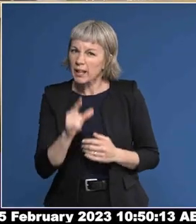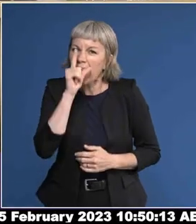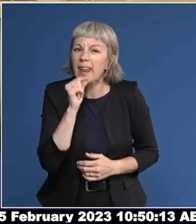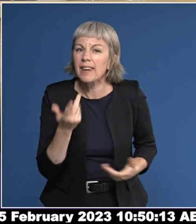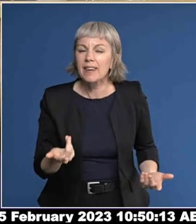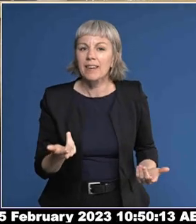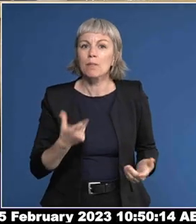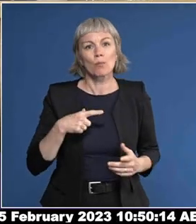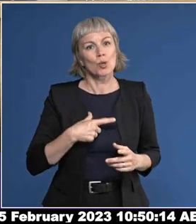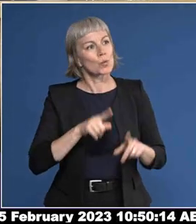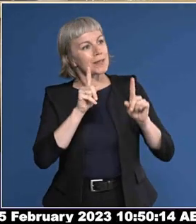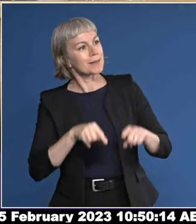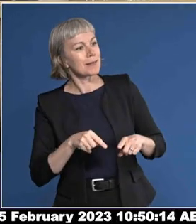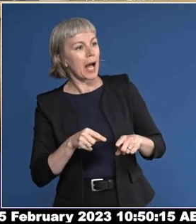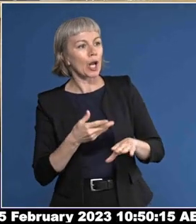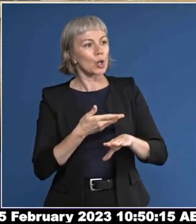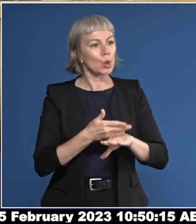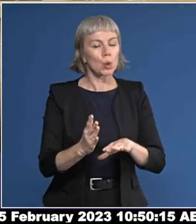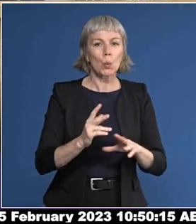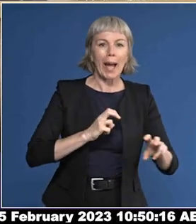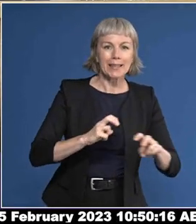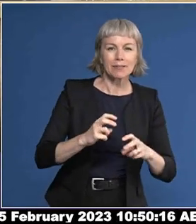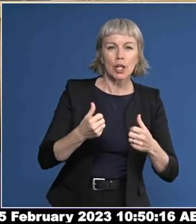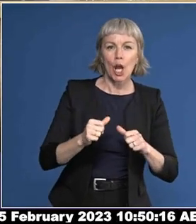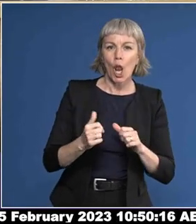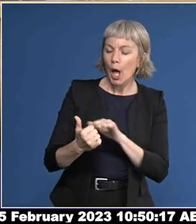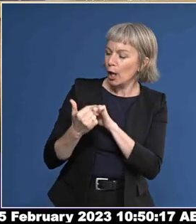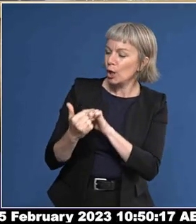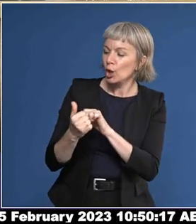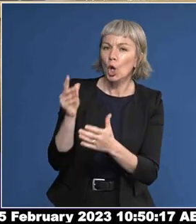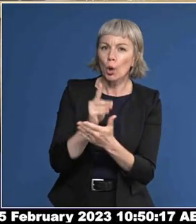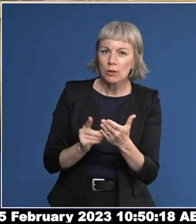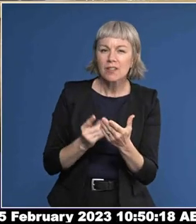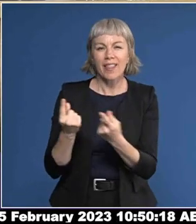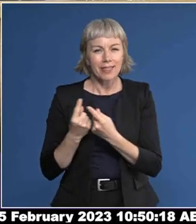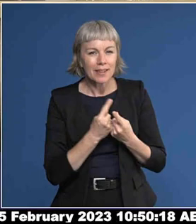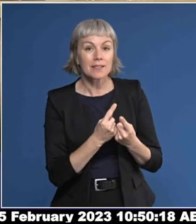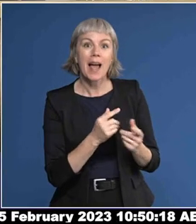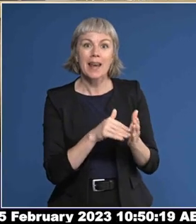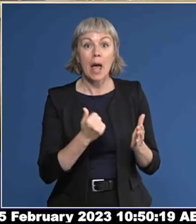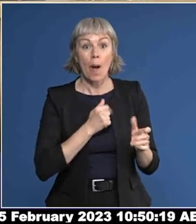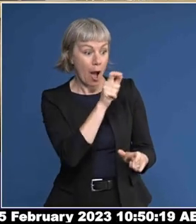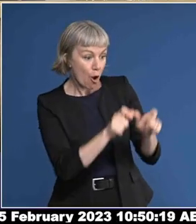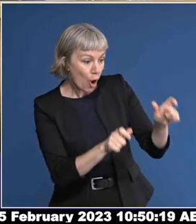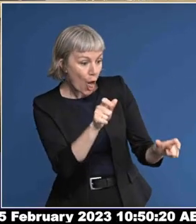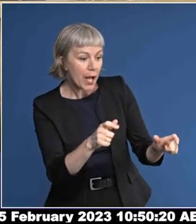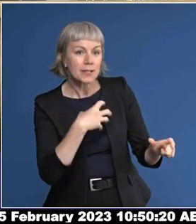of different co-design activities anyway and that we are starting to bring our clients much more into the voice of the organisation, if you like.